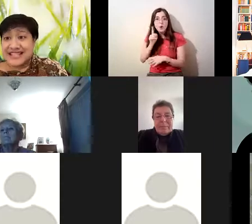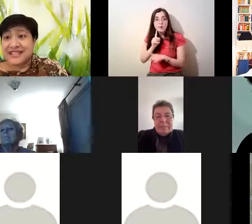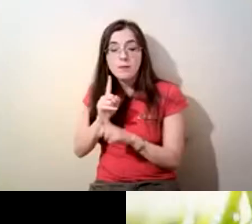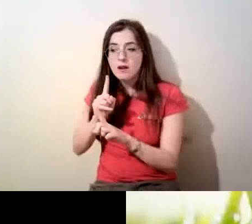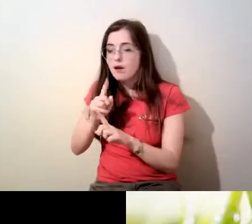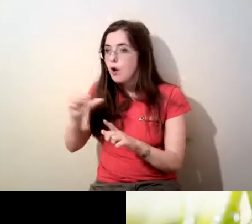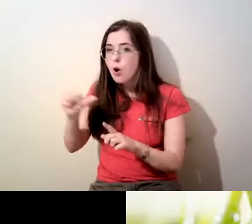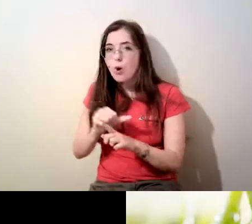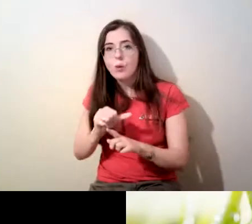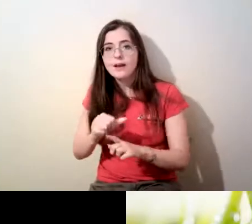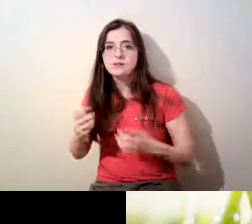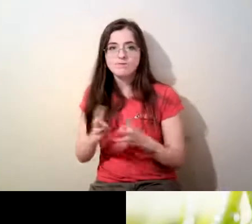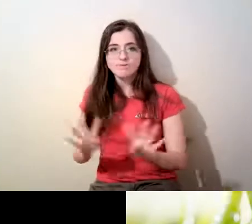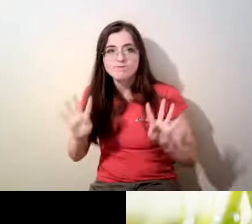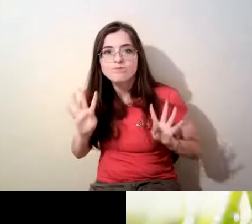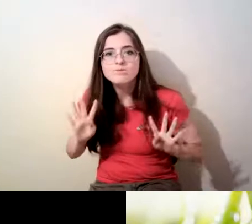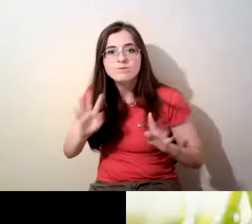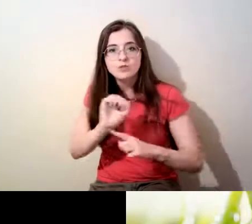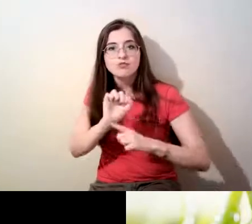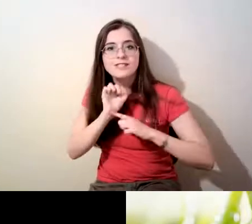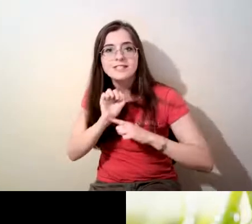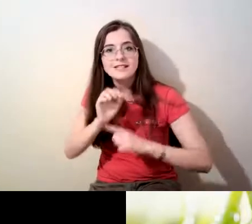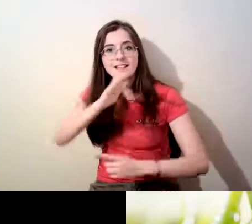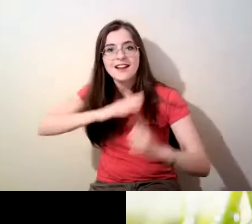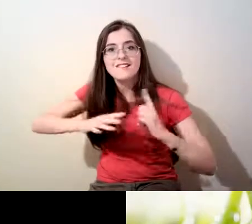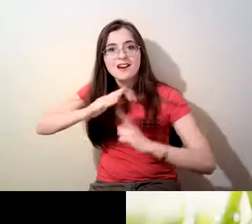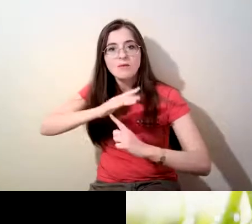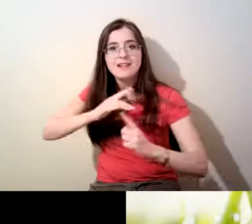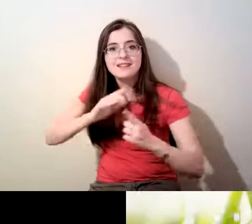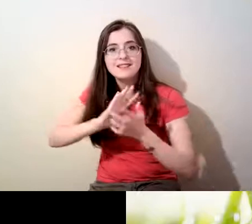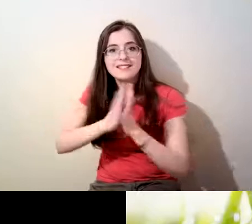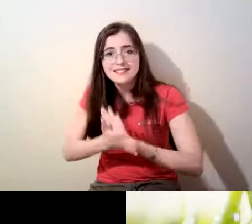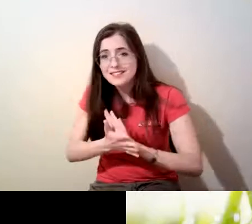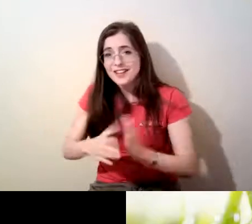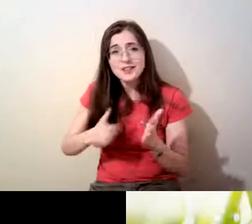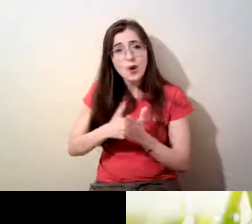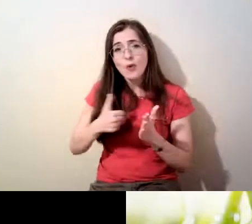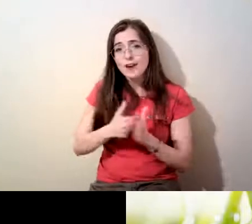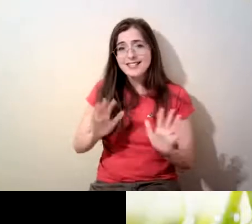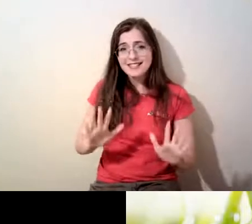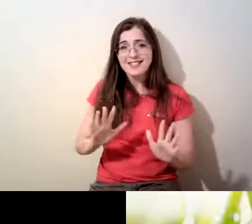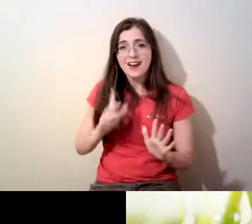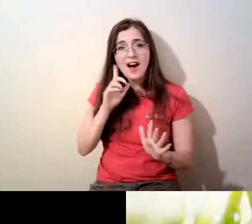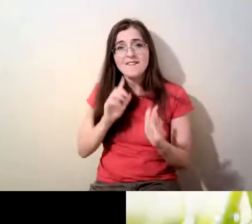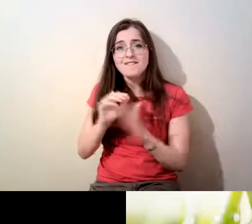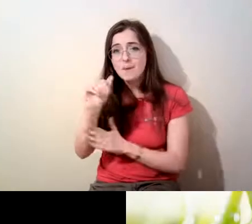environmental destruction it already is a feminist issue and with the feminization of poverty um